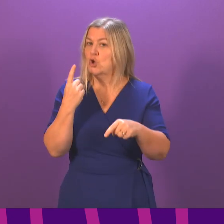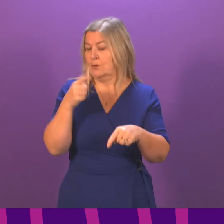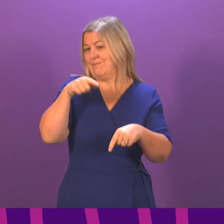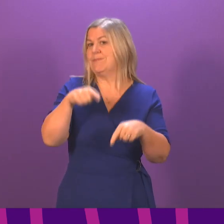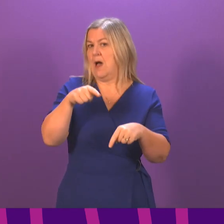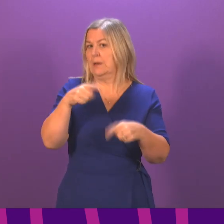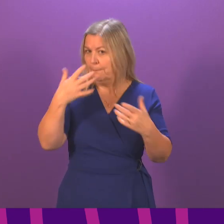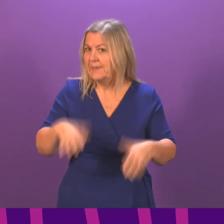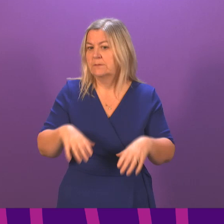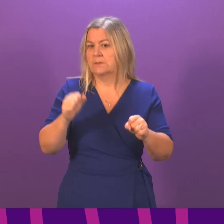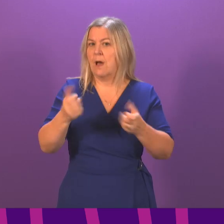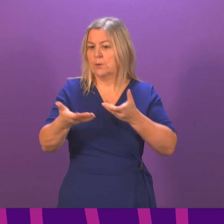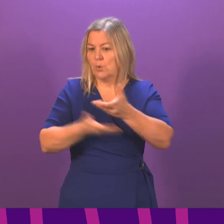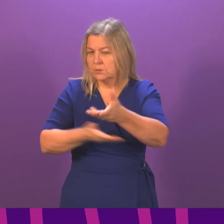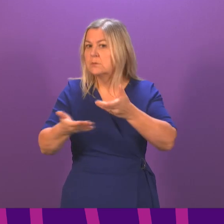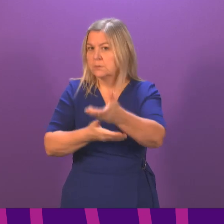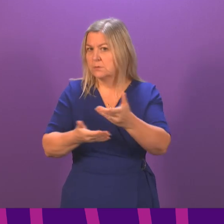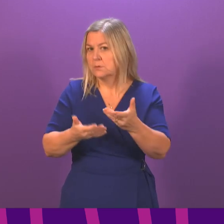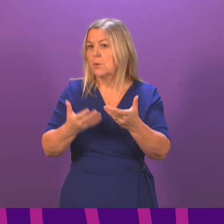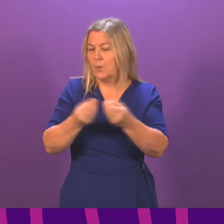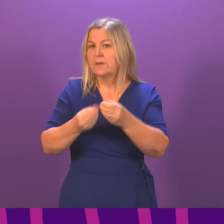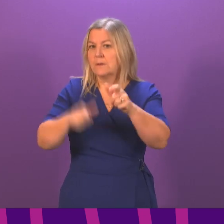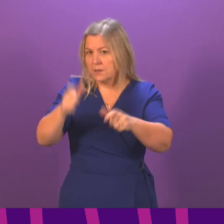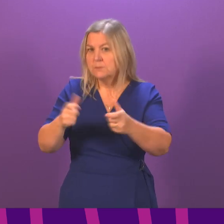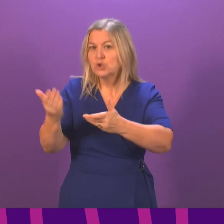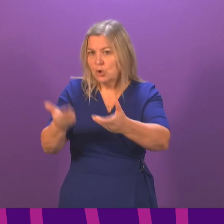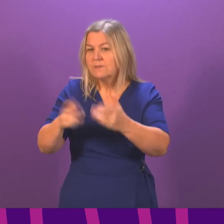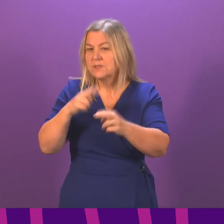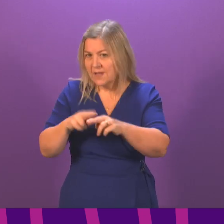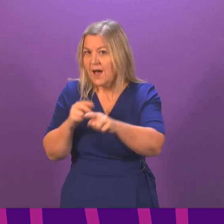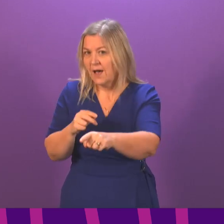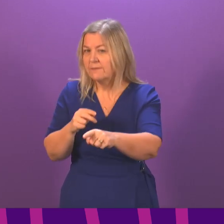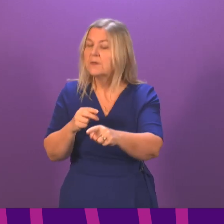into consultation with its customer service staff who support the Three UK contract. I